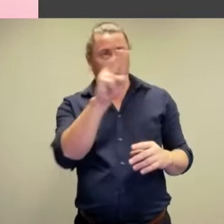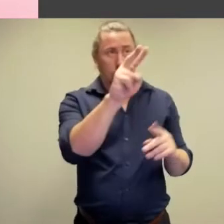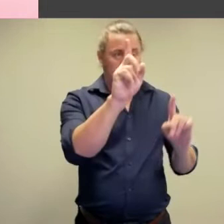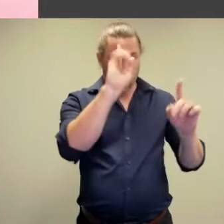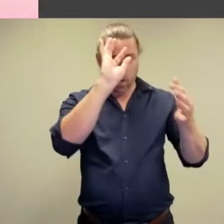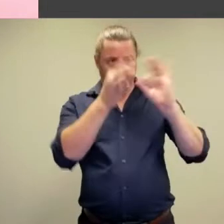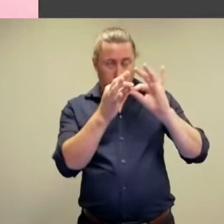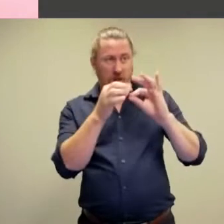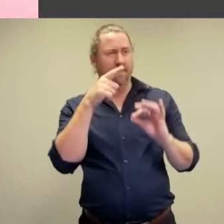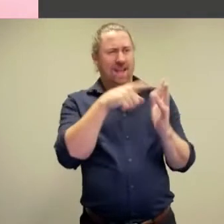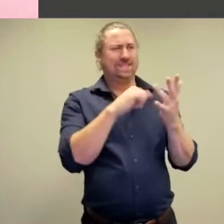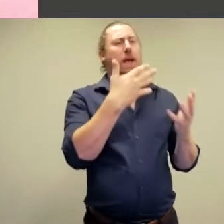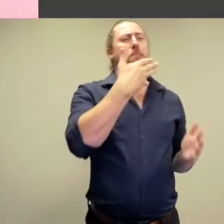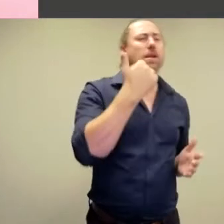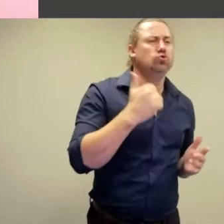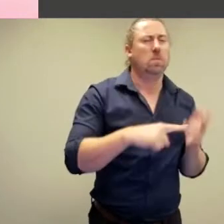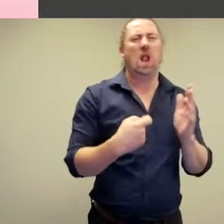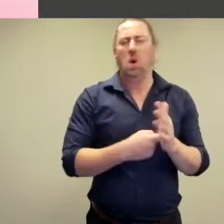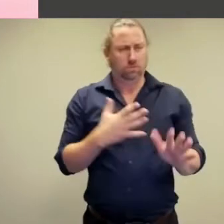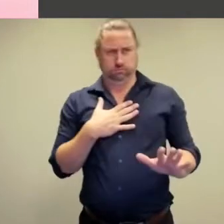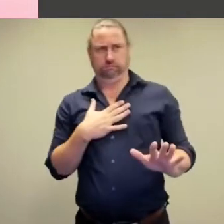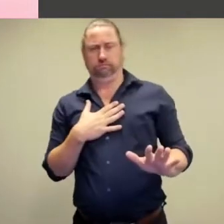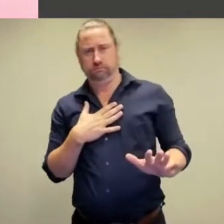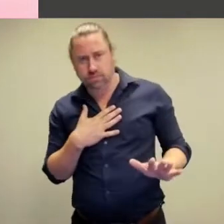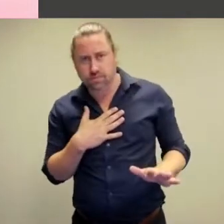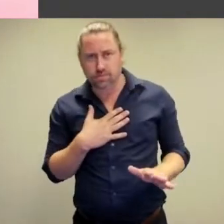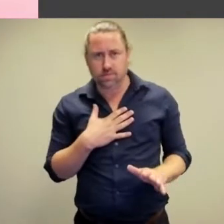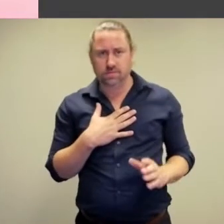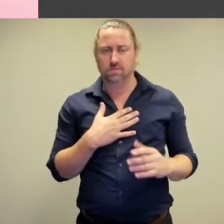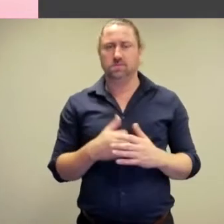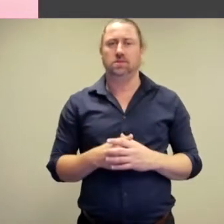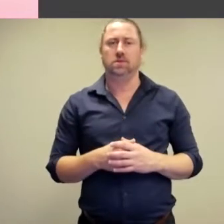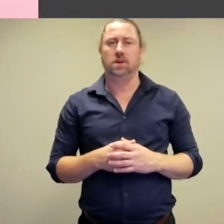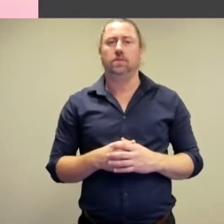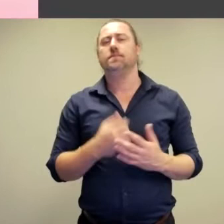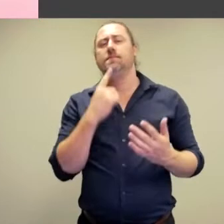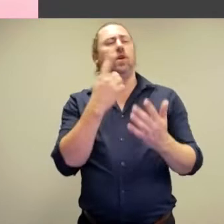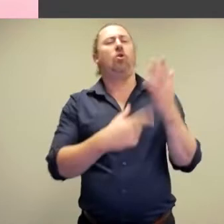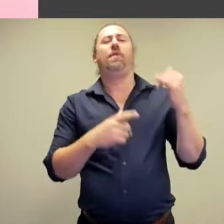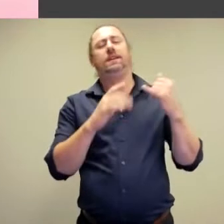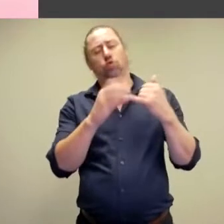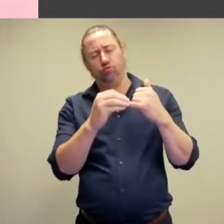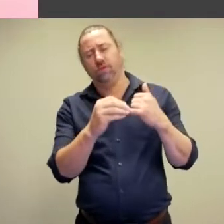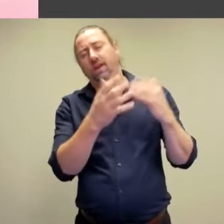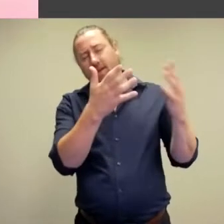disturbing. Of course I also can't talk